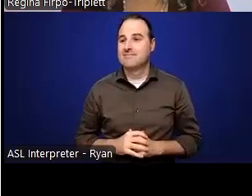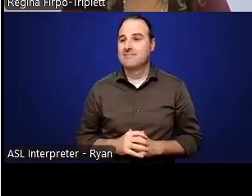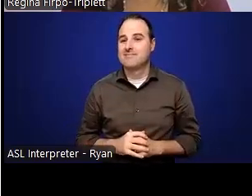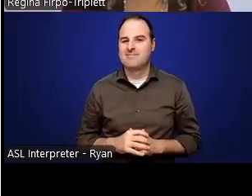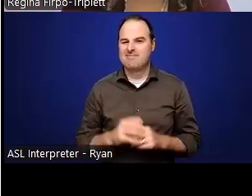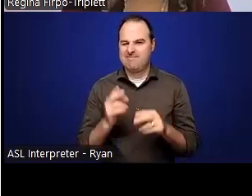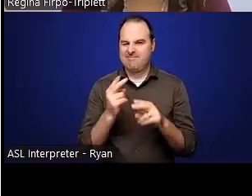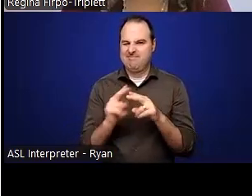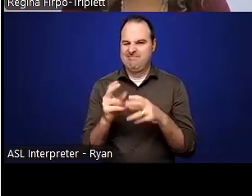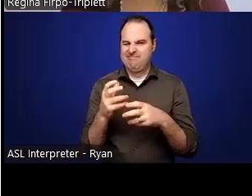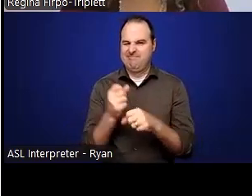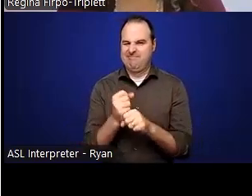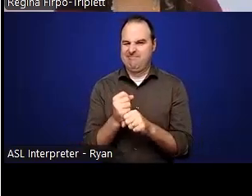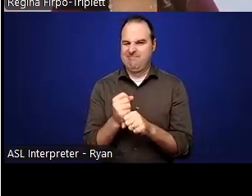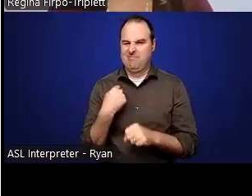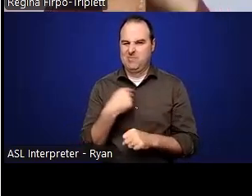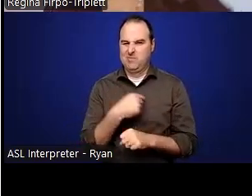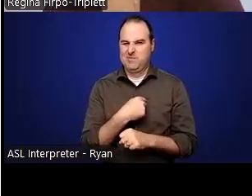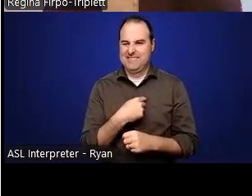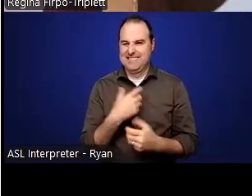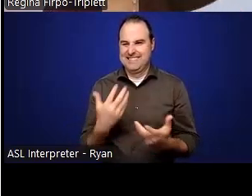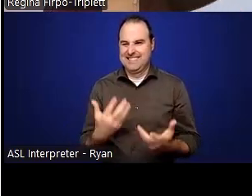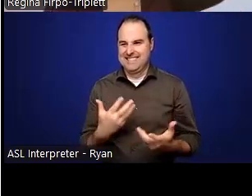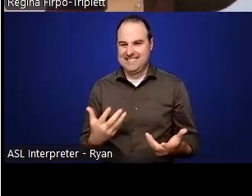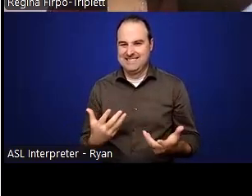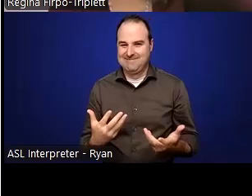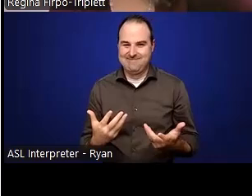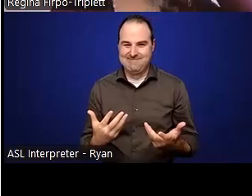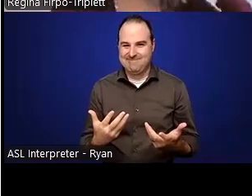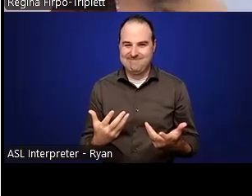one because we didn't actually get to show the results from either of these, but we had